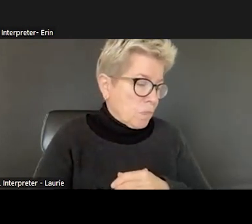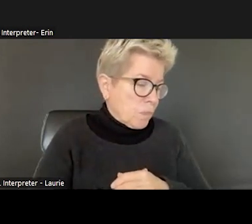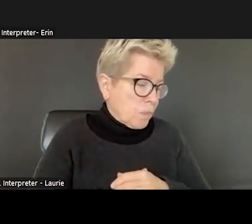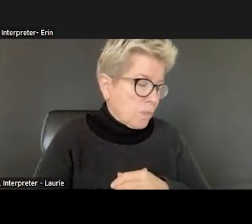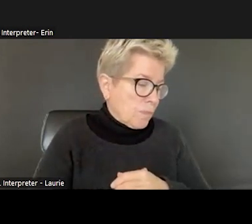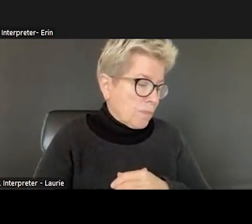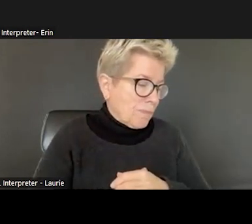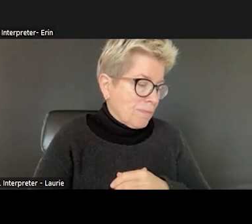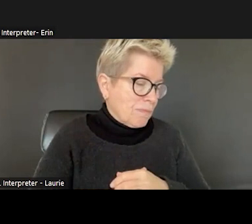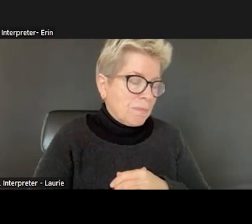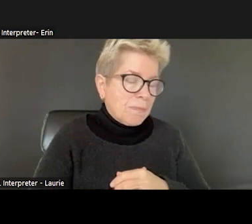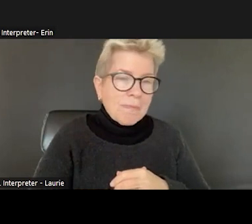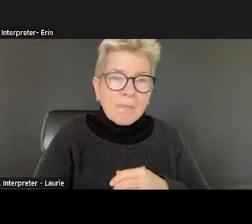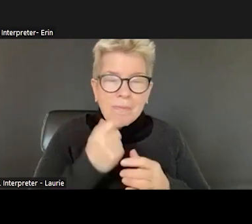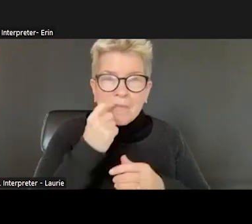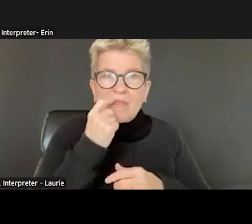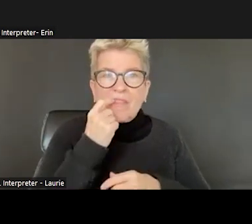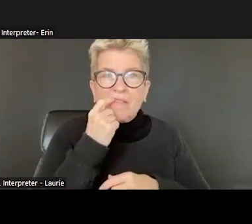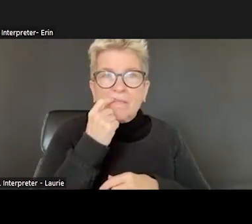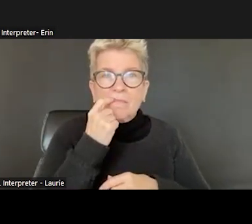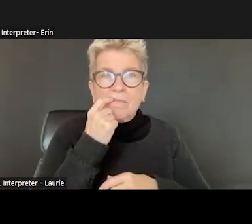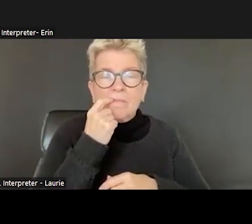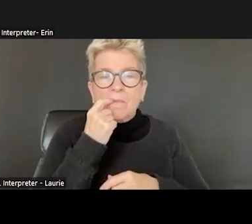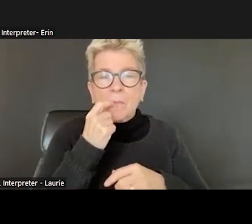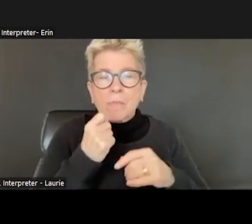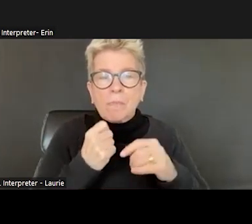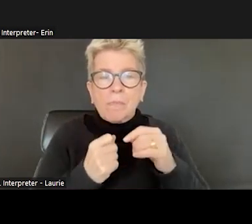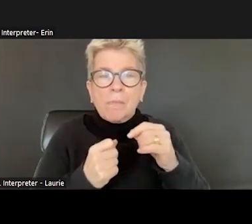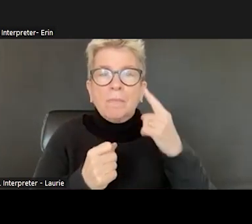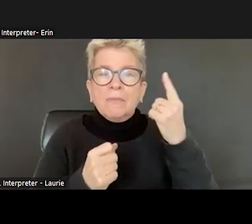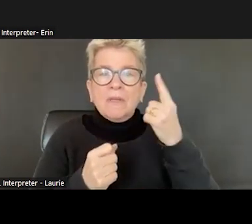thing I want to mention with respect to costs is just obvious opportunity costs, you know,